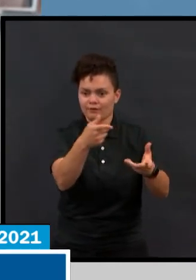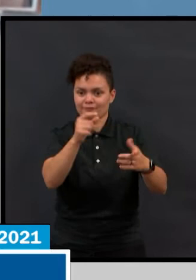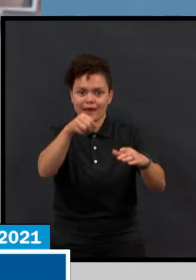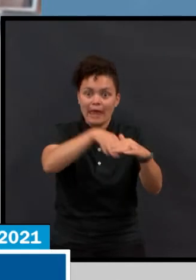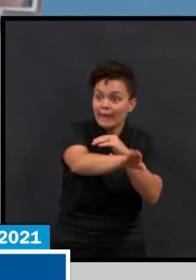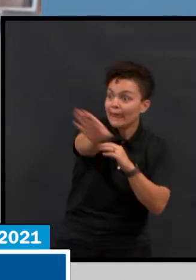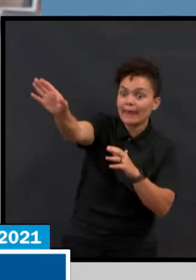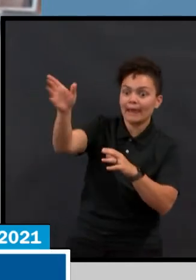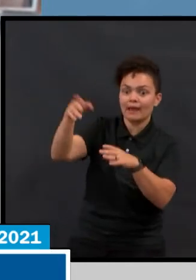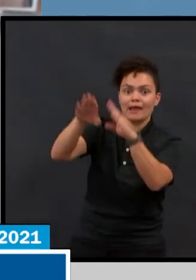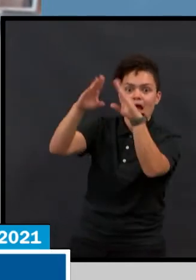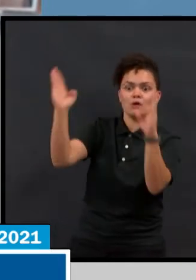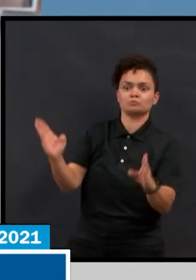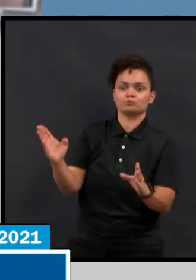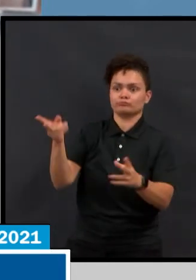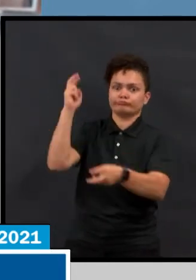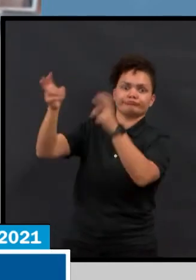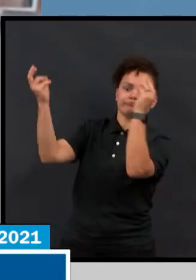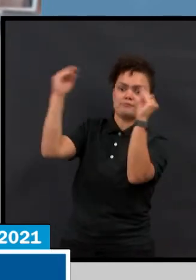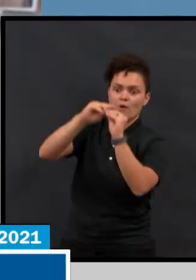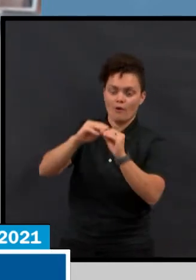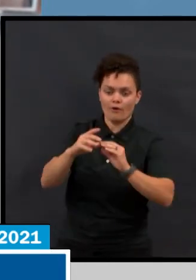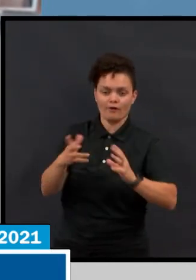take the car and things out of the house so if people could just do